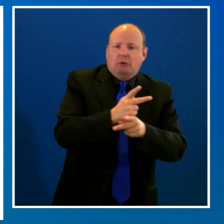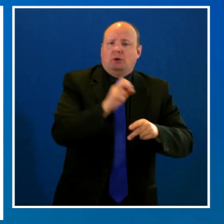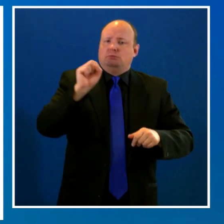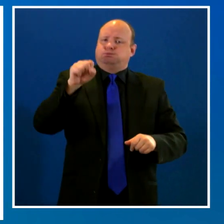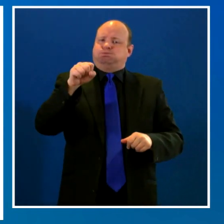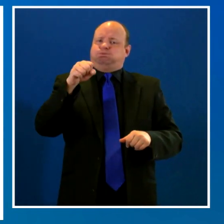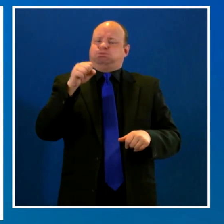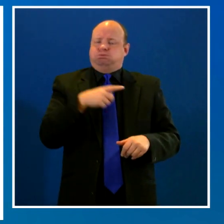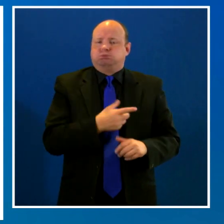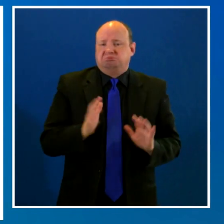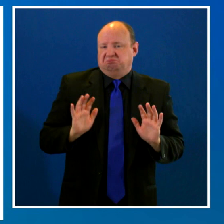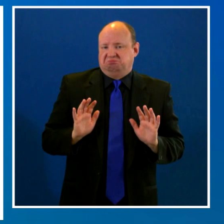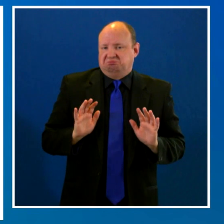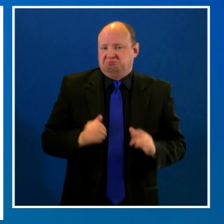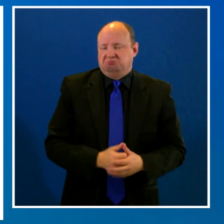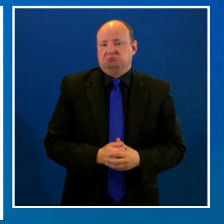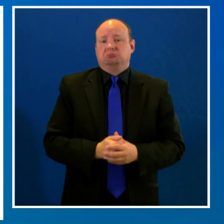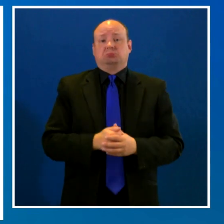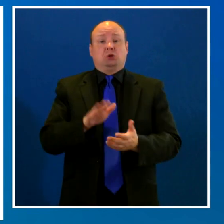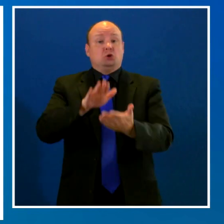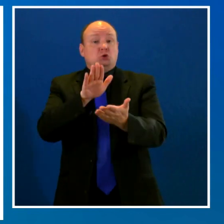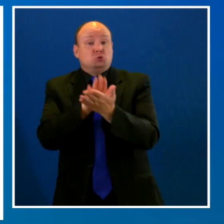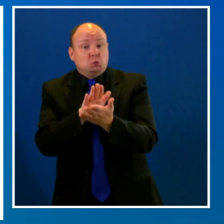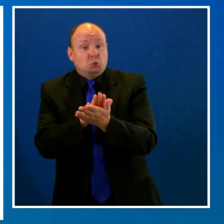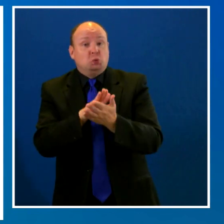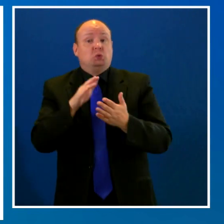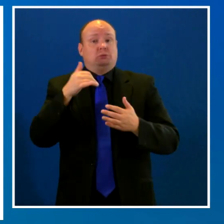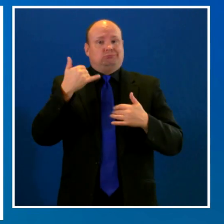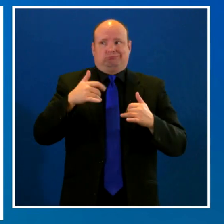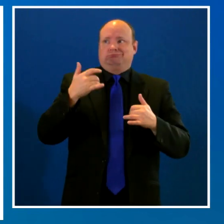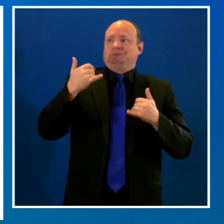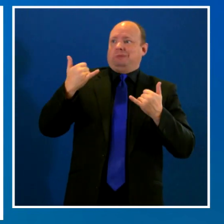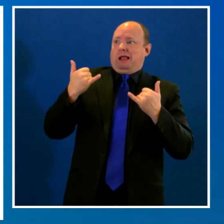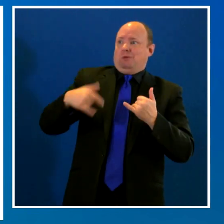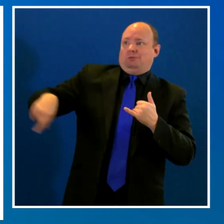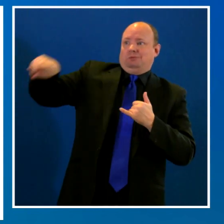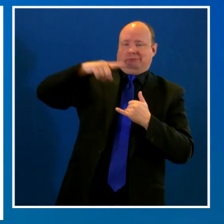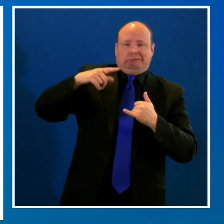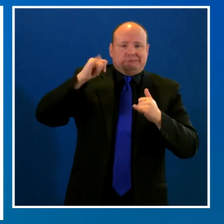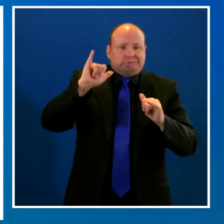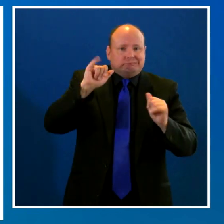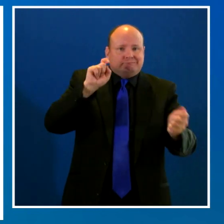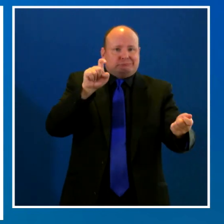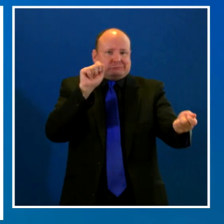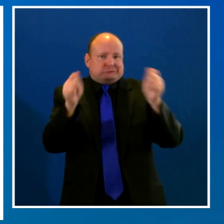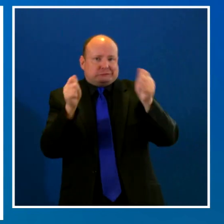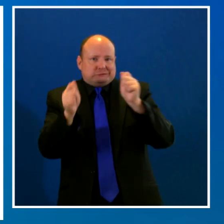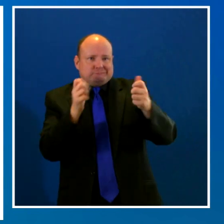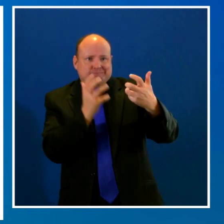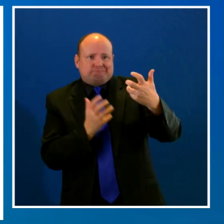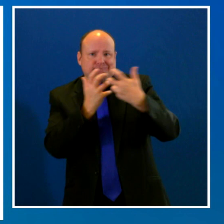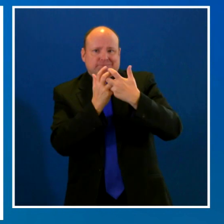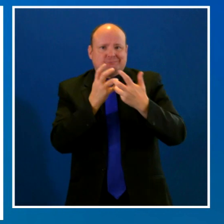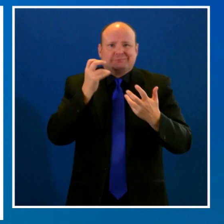Schools are also experiencing changes. Citing staffing shortages, Vancouver Public Schools